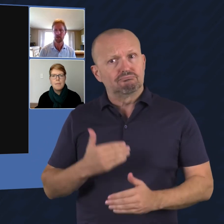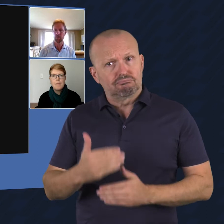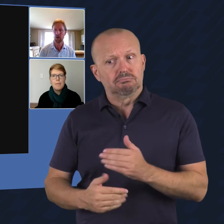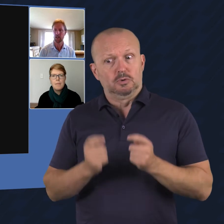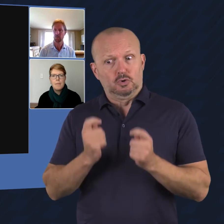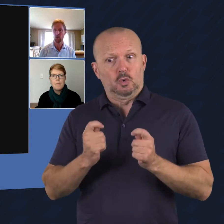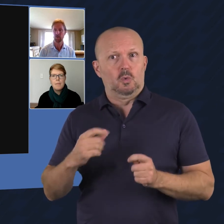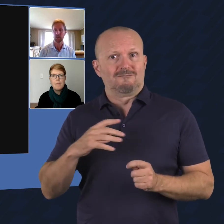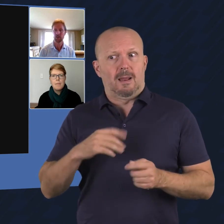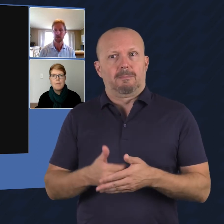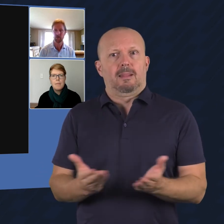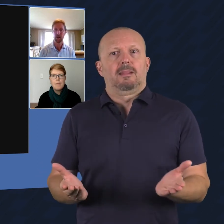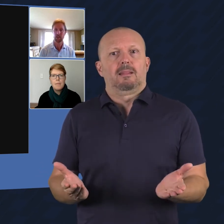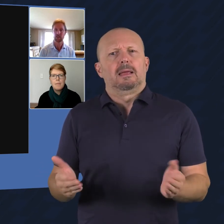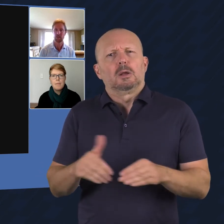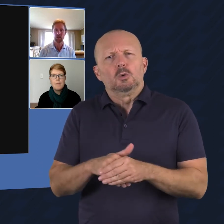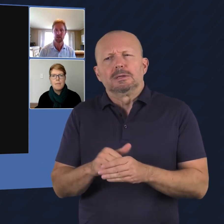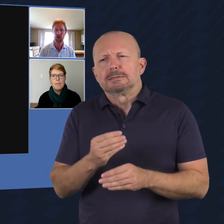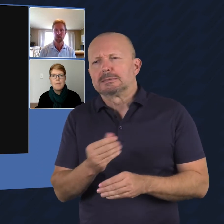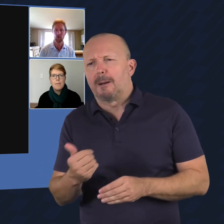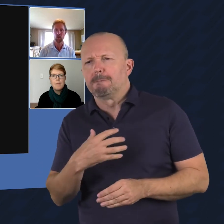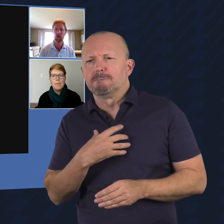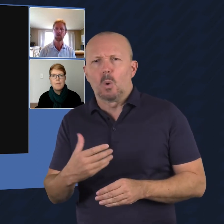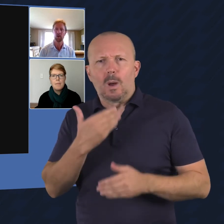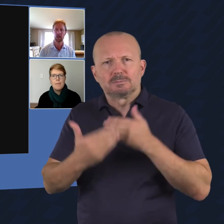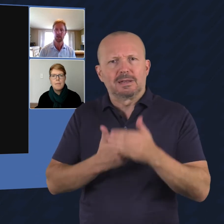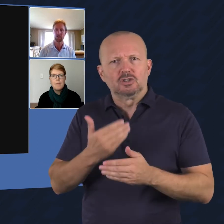followed by some more reflection from us on the overall pilot.